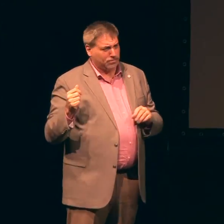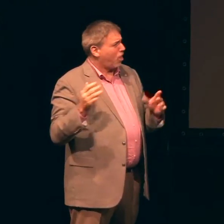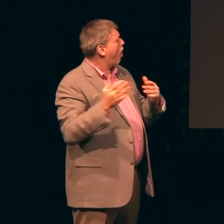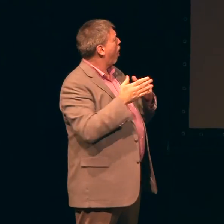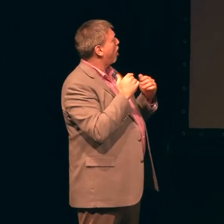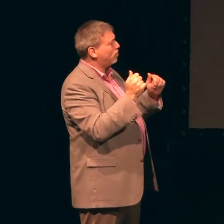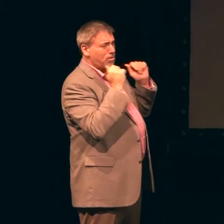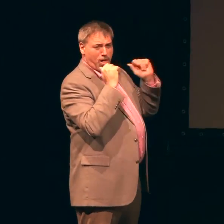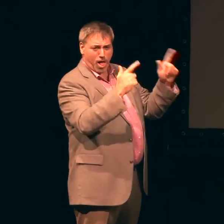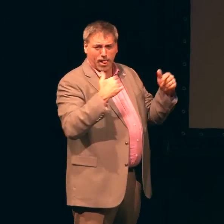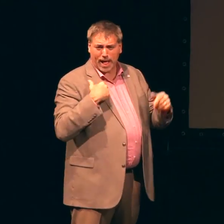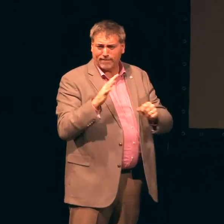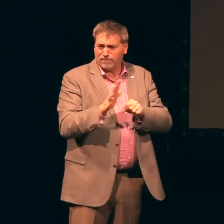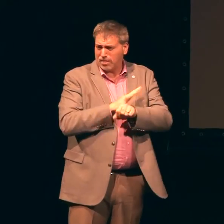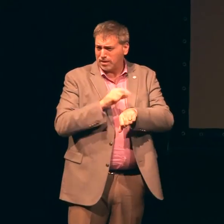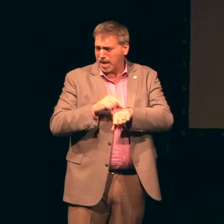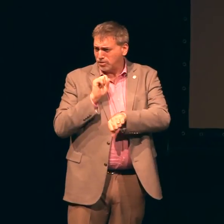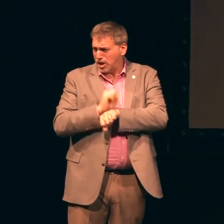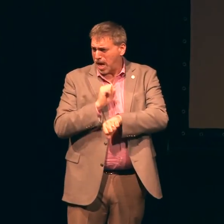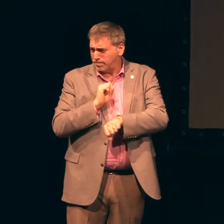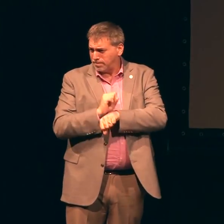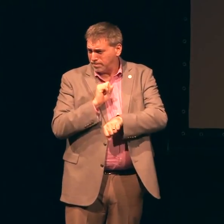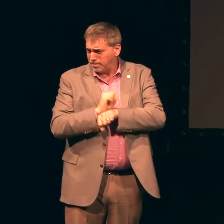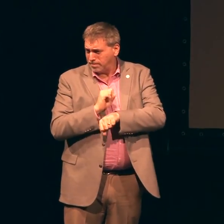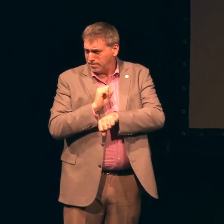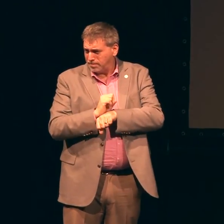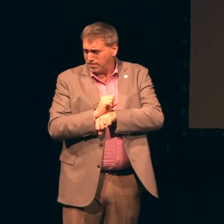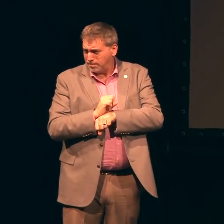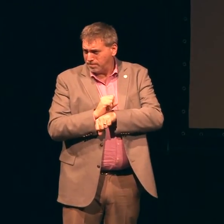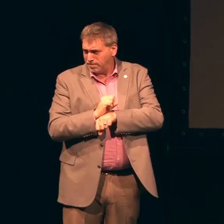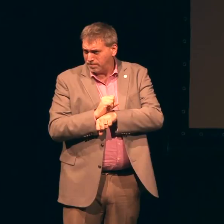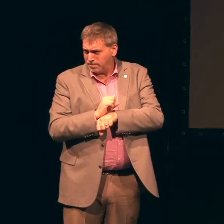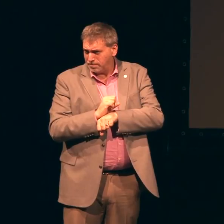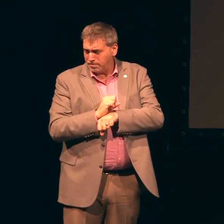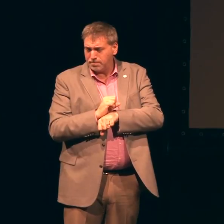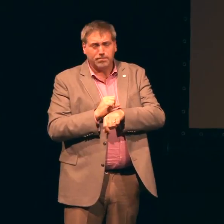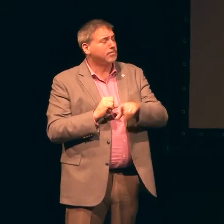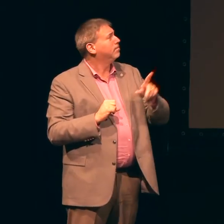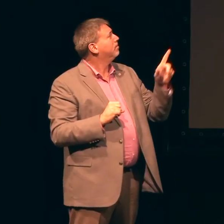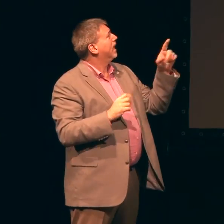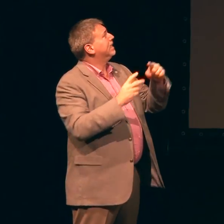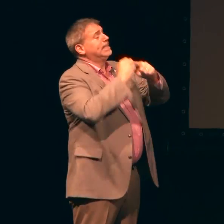Nobody gets paid for being there. And almost all of them have full-time jobs in addition